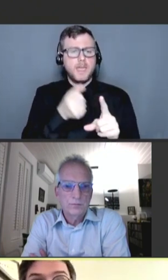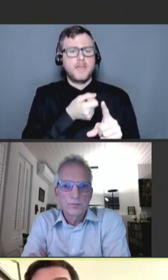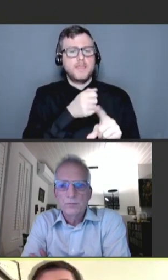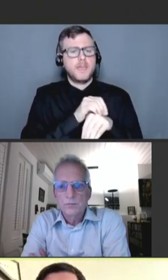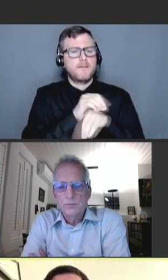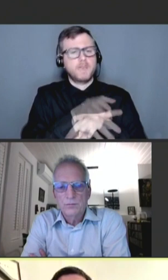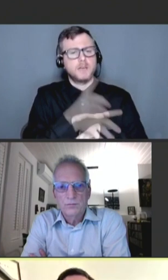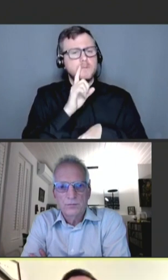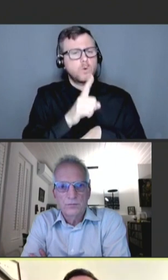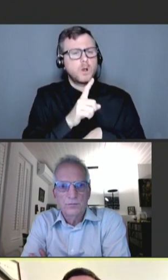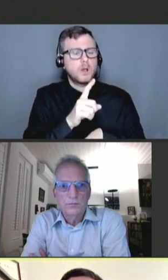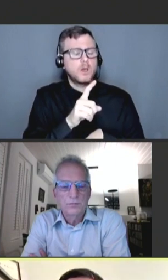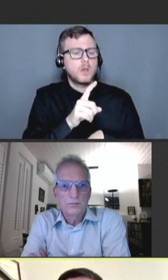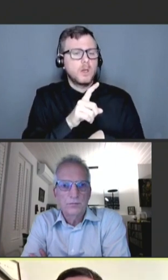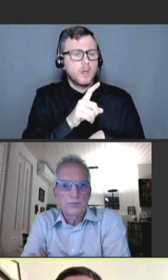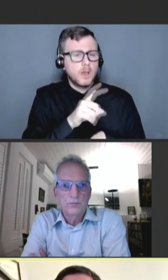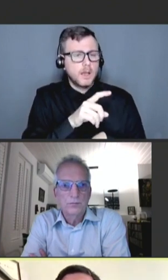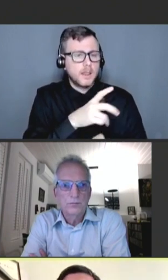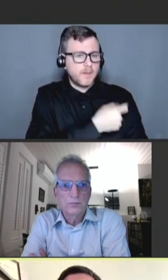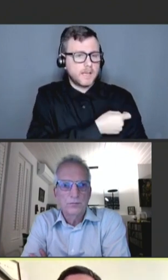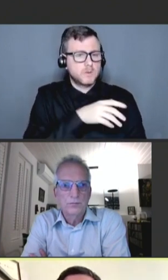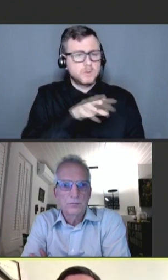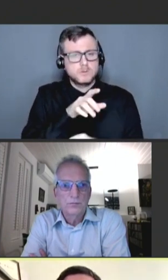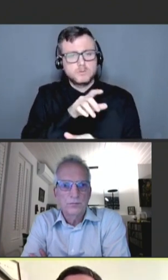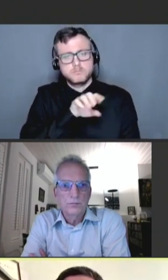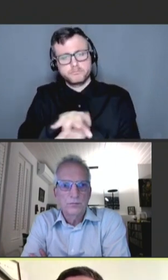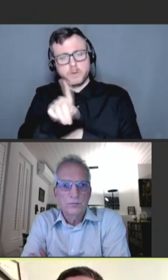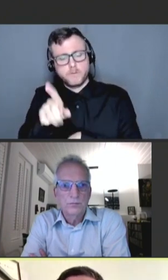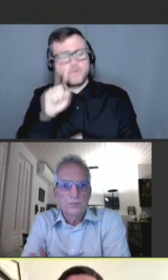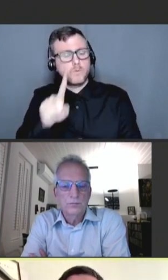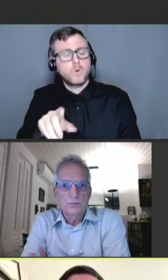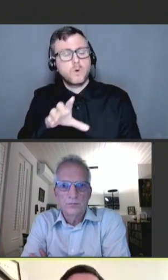definitely, vaccines reduce but do not [unintelligible] completely or